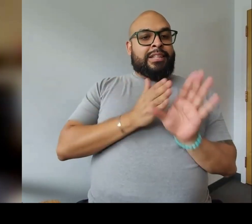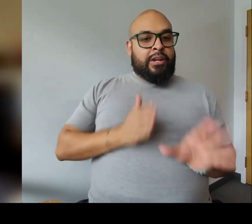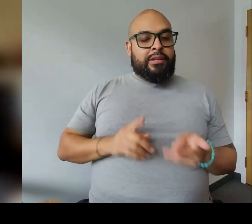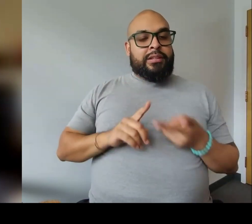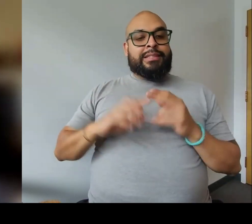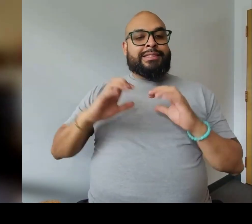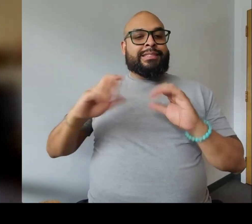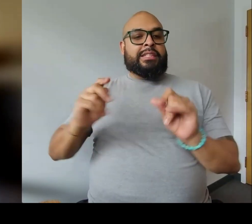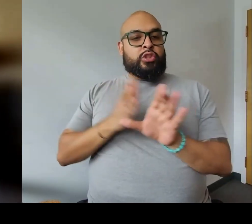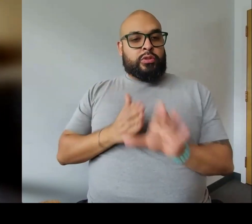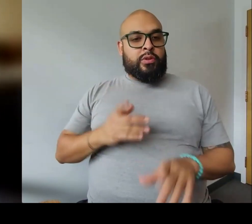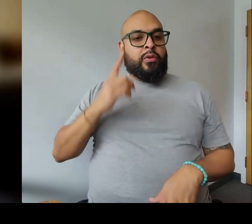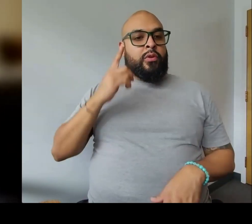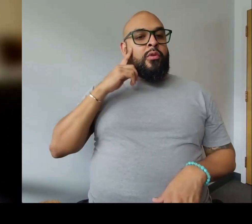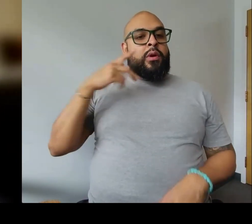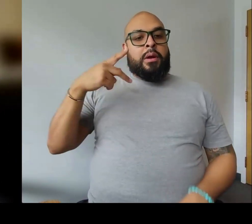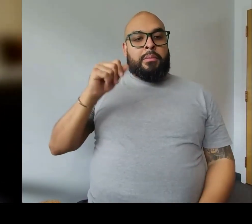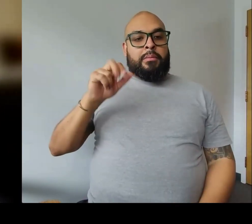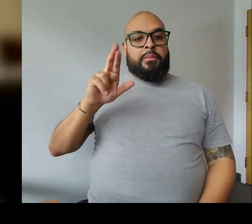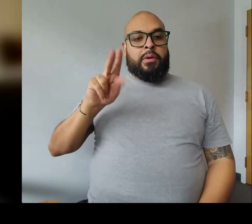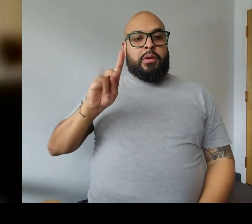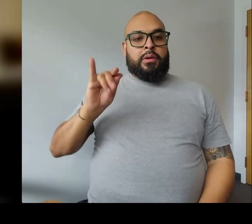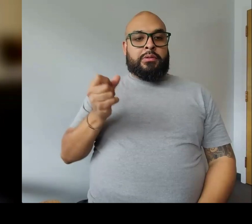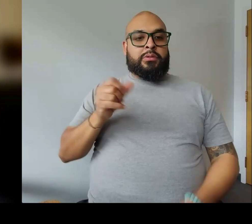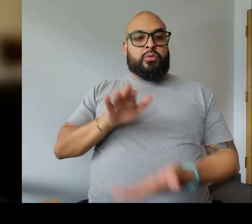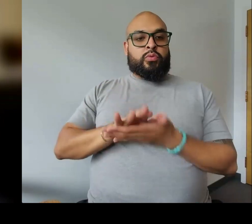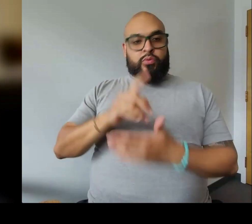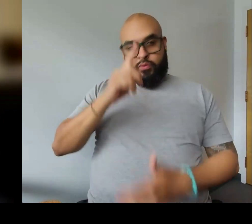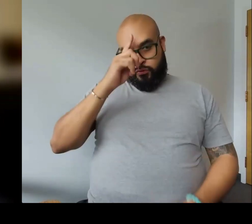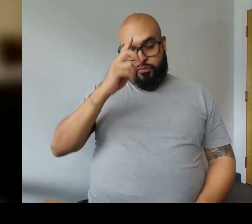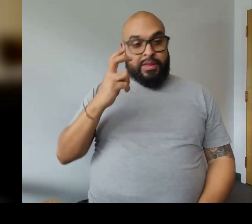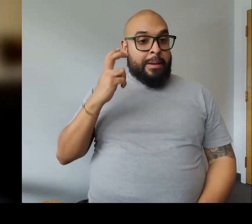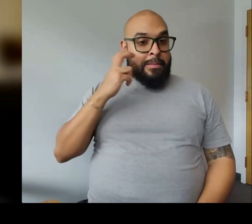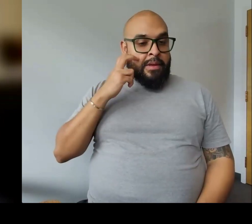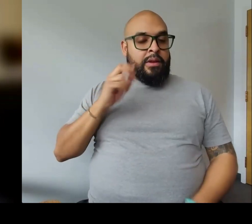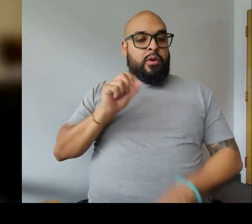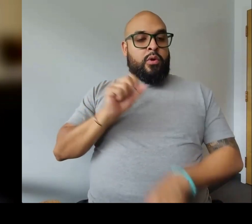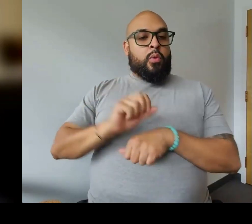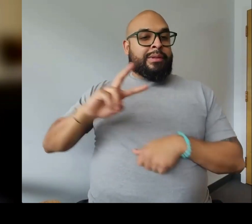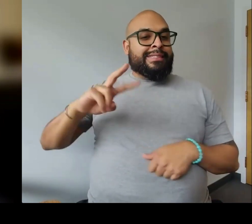I work in the secondary program here. I've worked in the admissions and evaluations office.